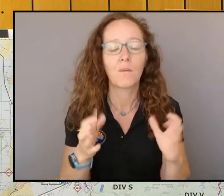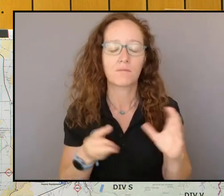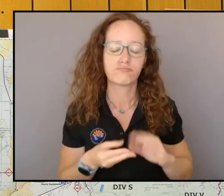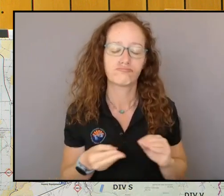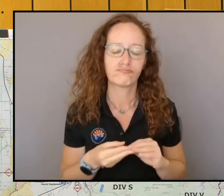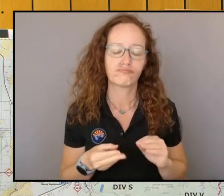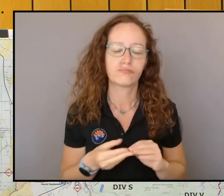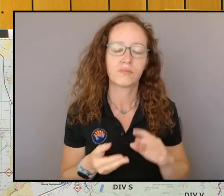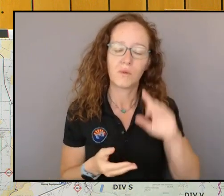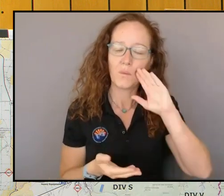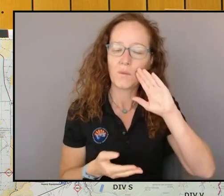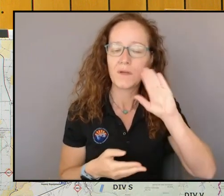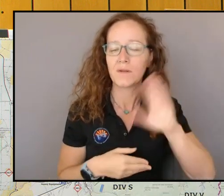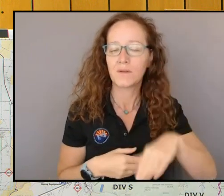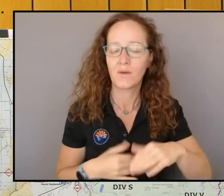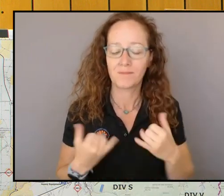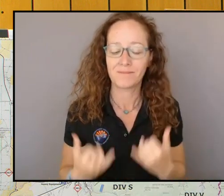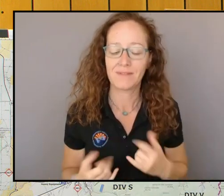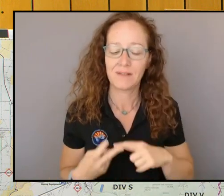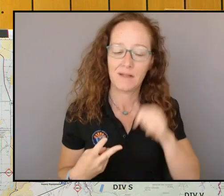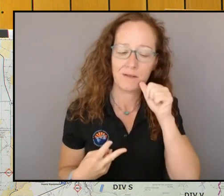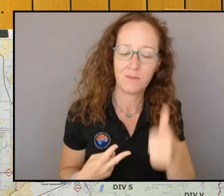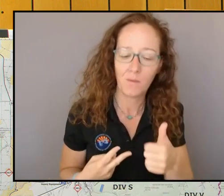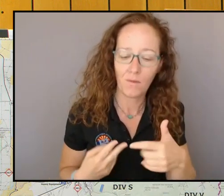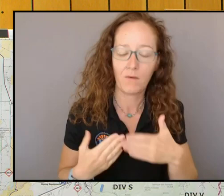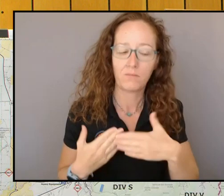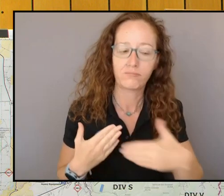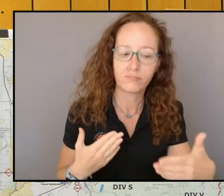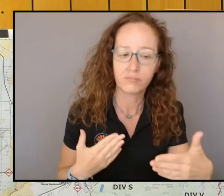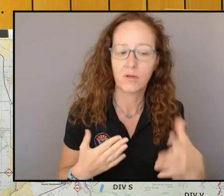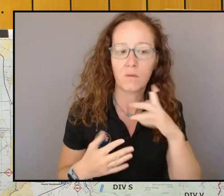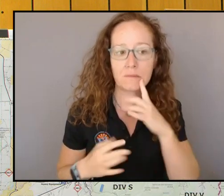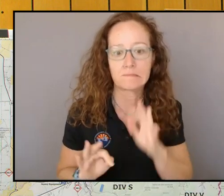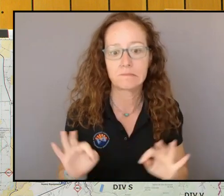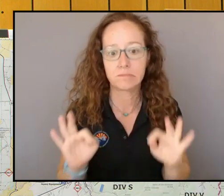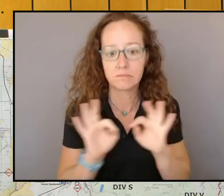this event and for our ability to reduce the overall